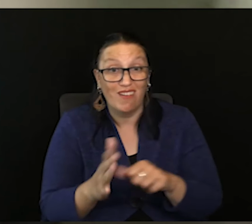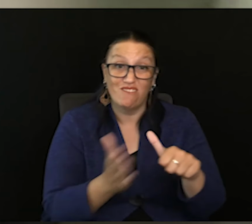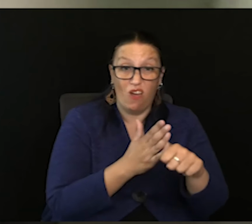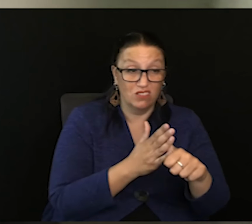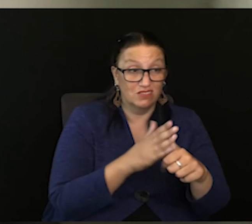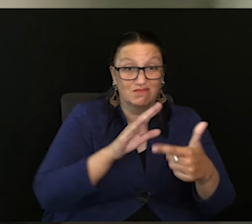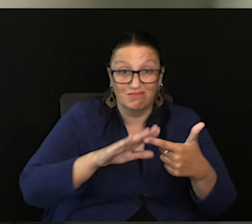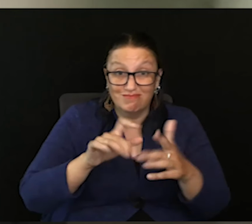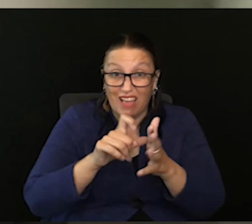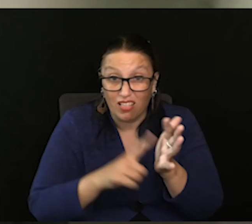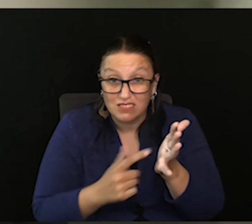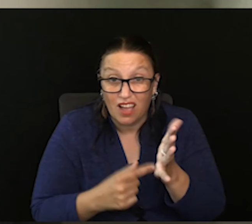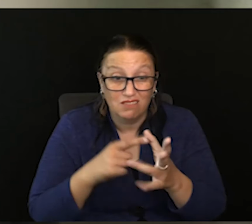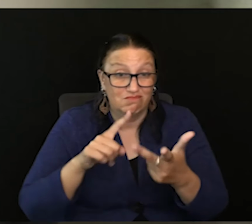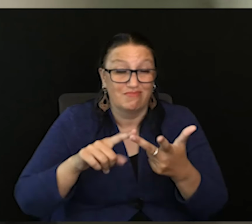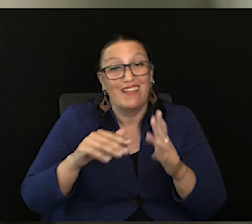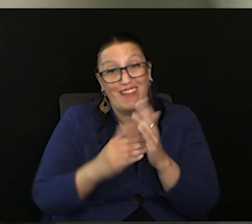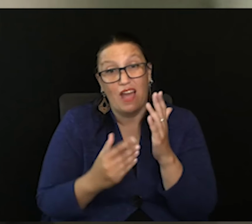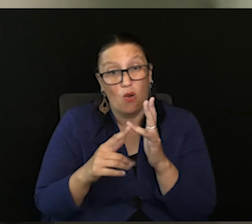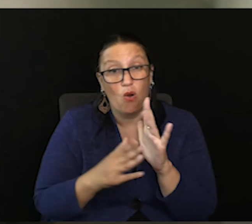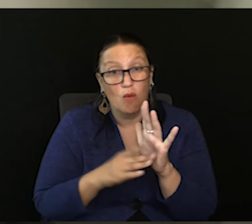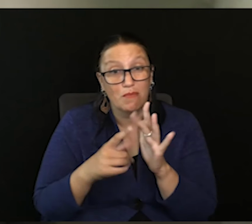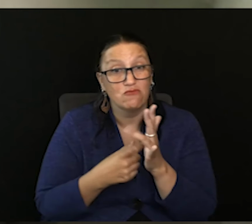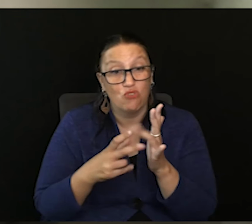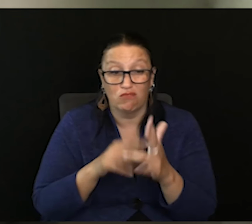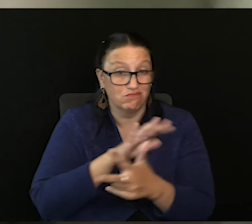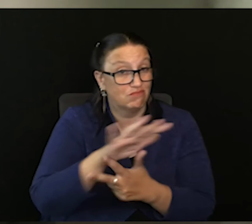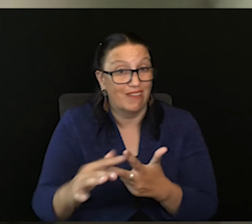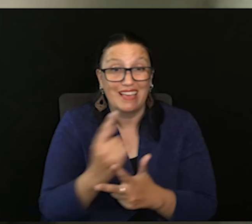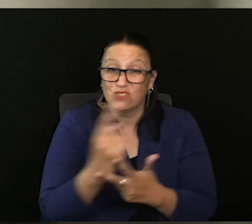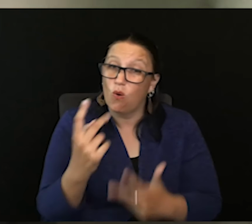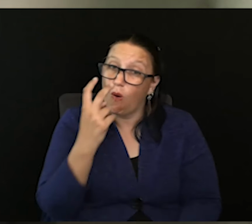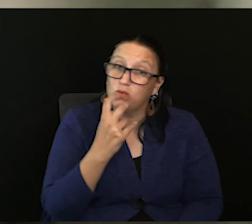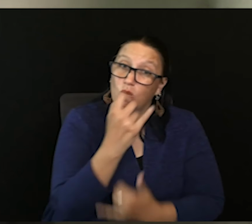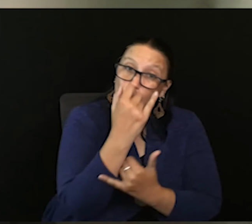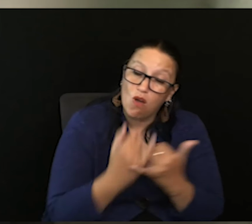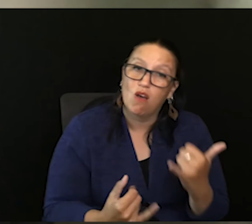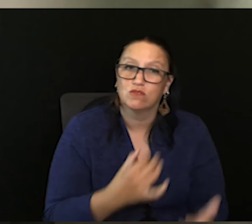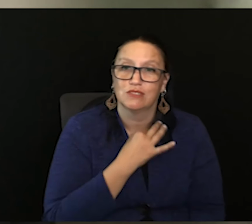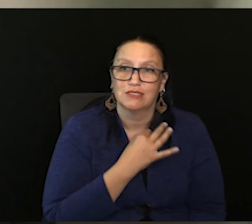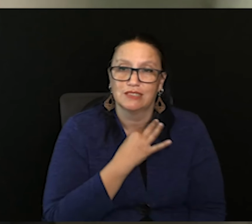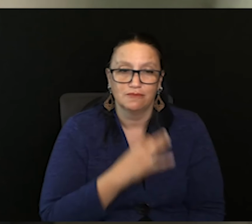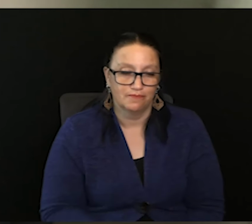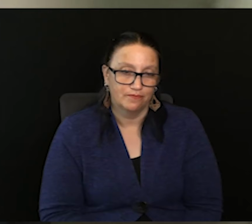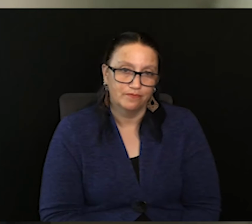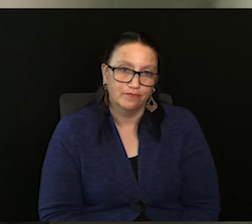strains and variants of COVID throughout. So this is about new hope and new protection.